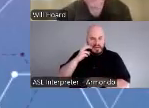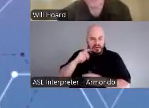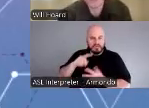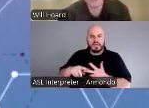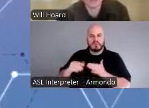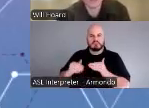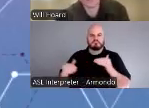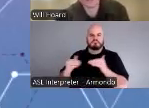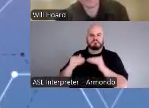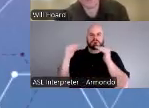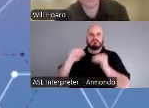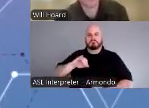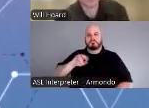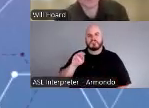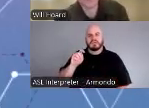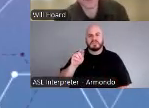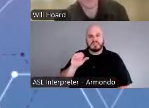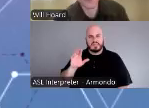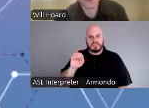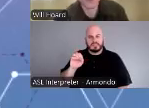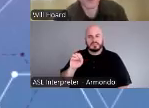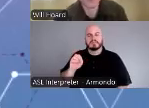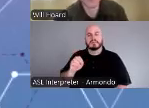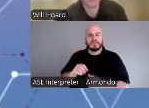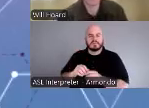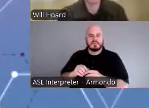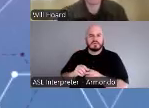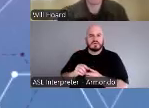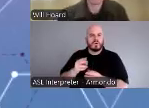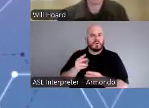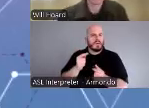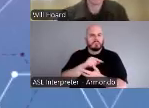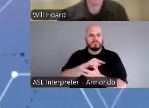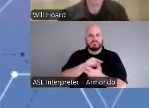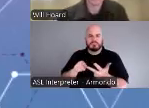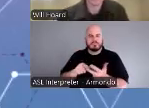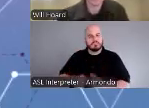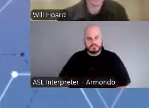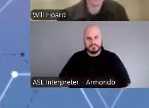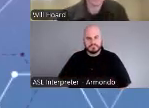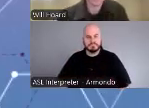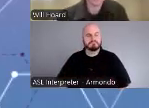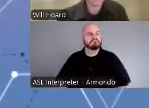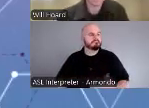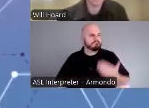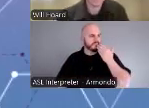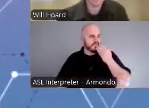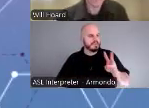but that's kind of just the quick overview of the three principles. Yeah. Thanks, Will, and thanks for bringing that up, Christina.